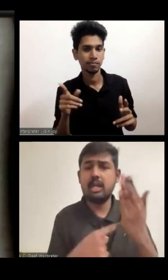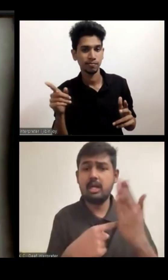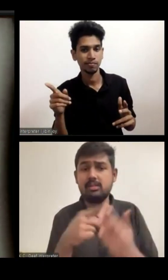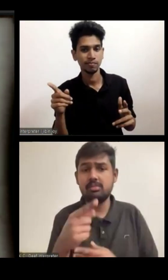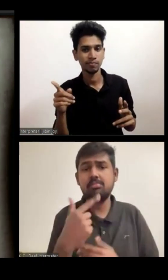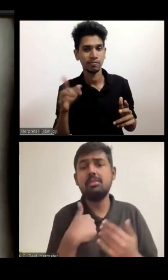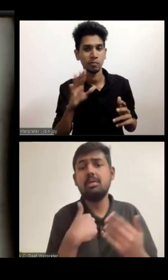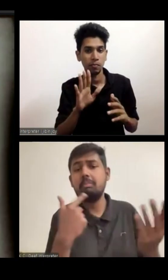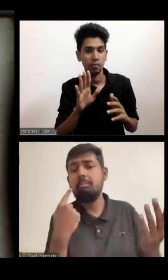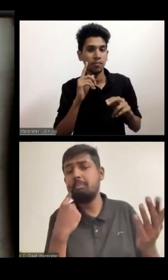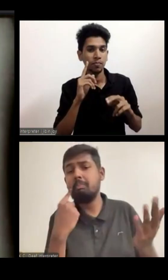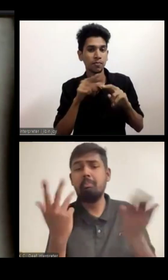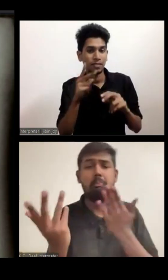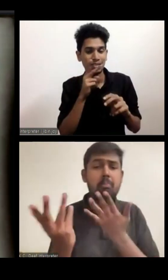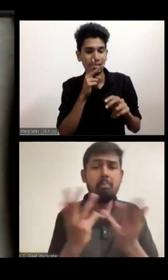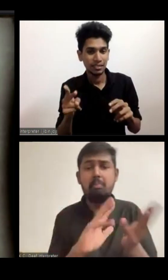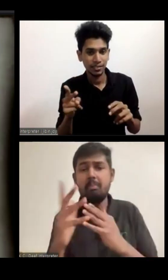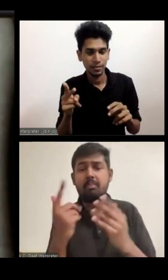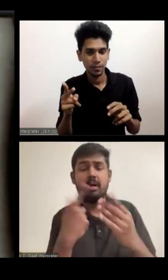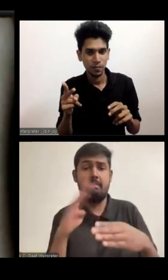And the business guy there asked me two questions.